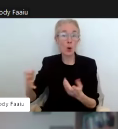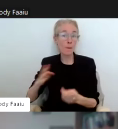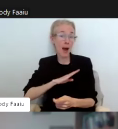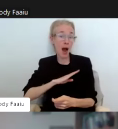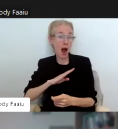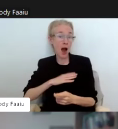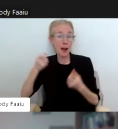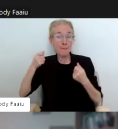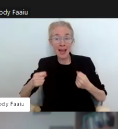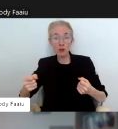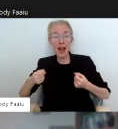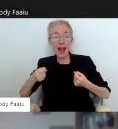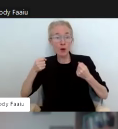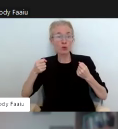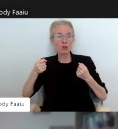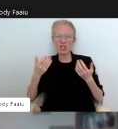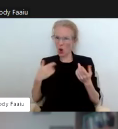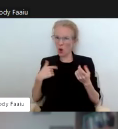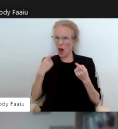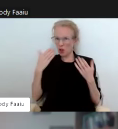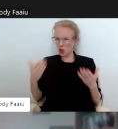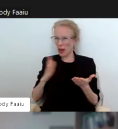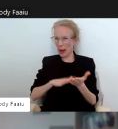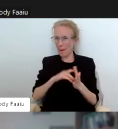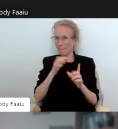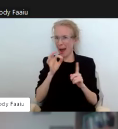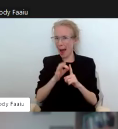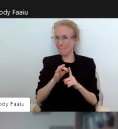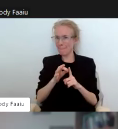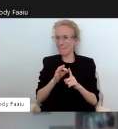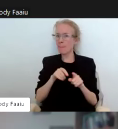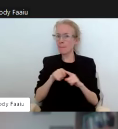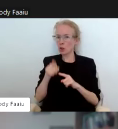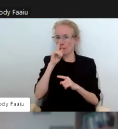or you want to see your friends at their houses, or to go to the